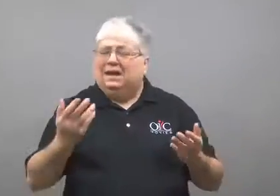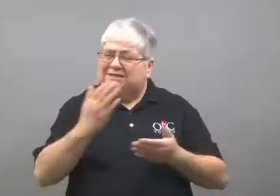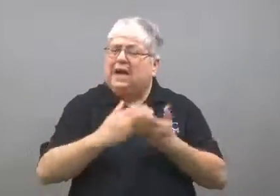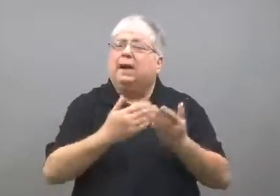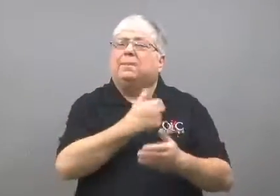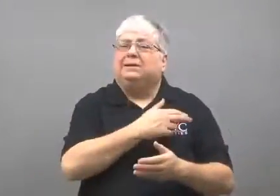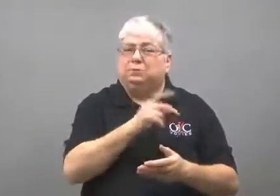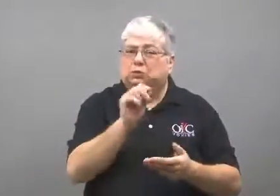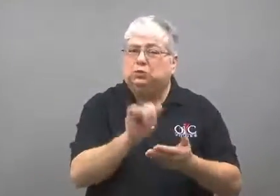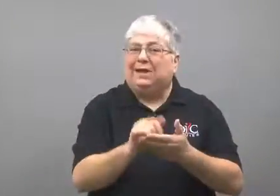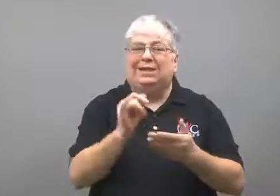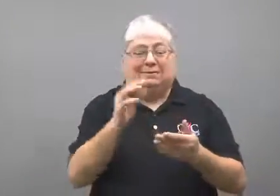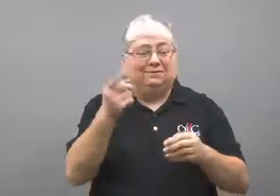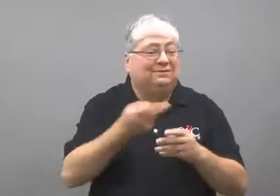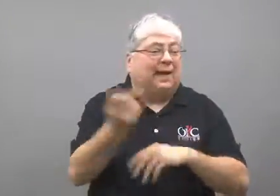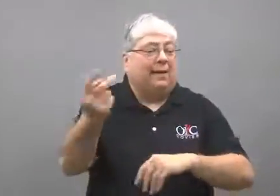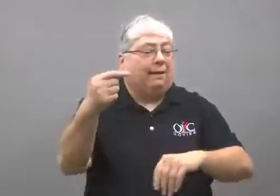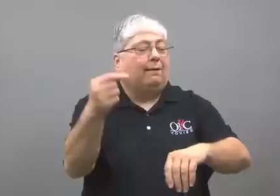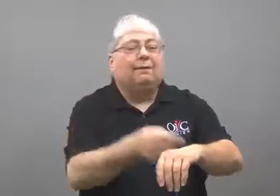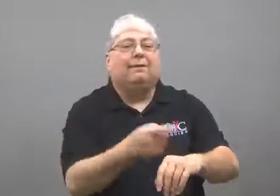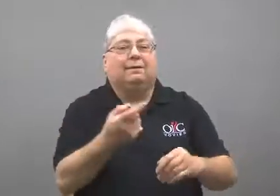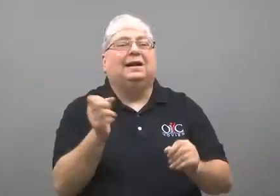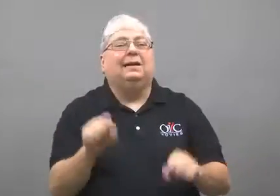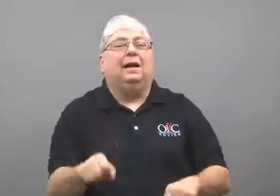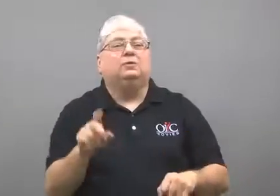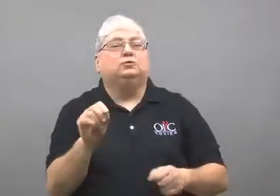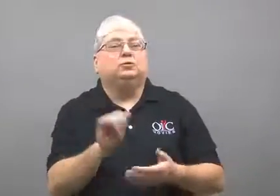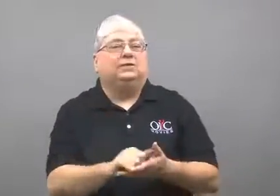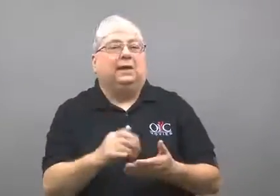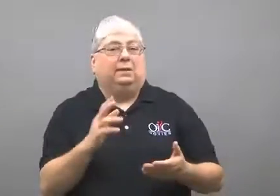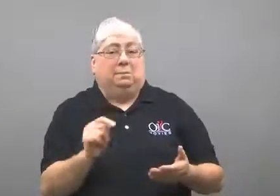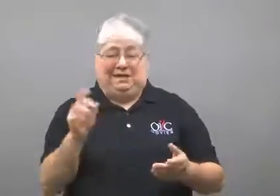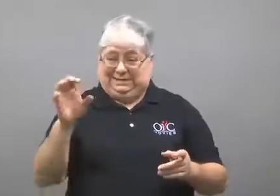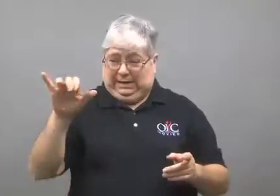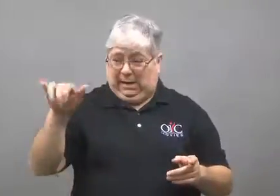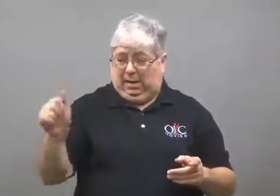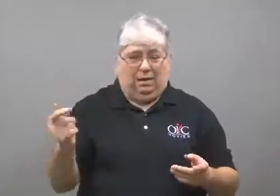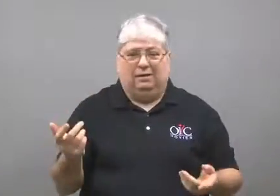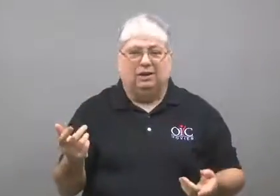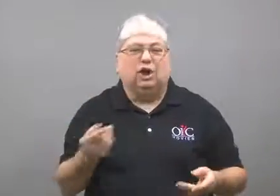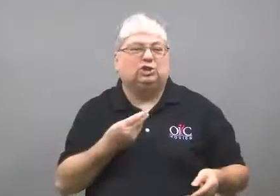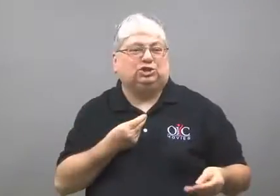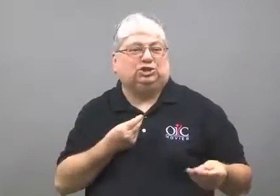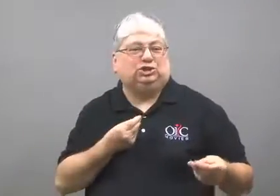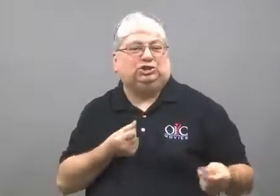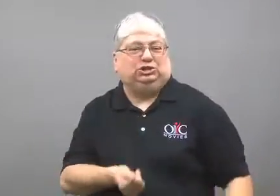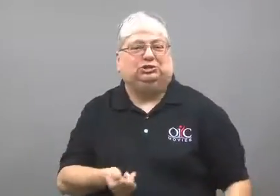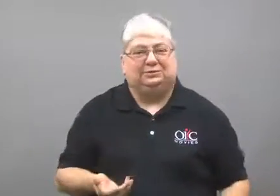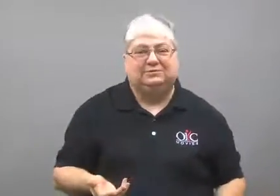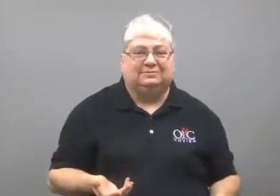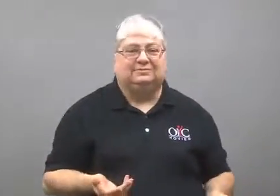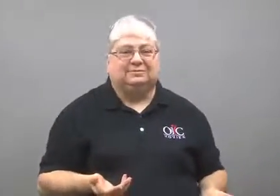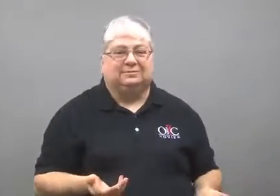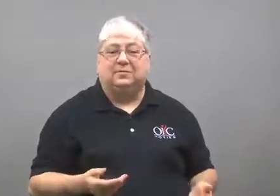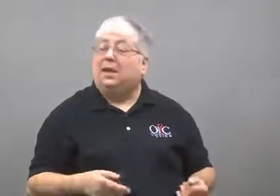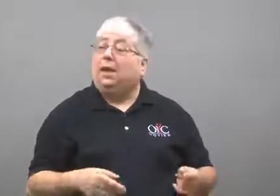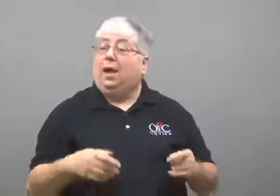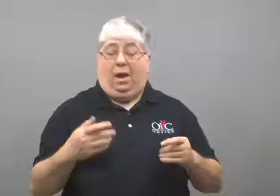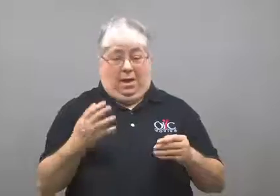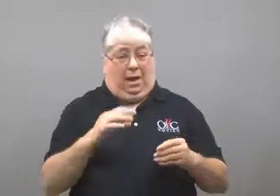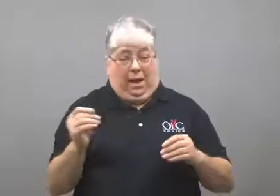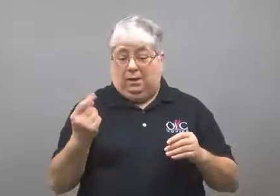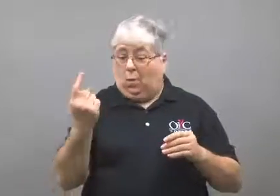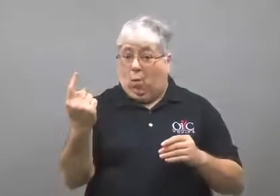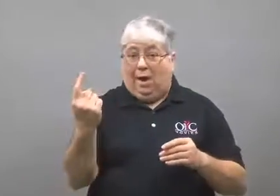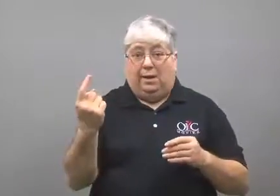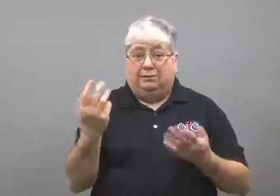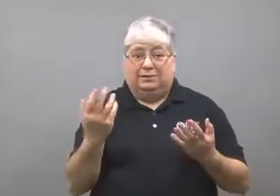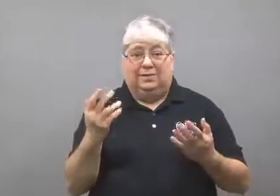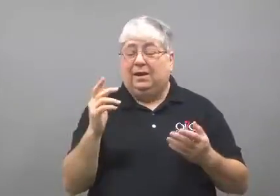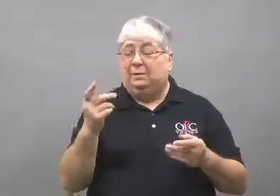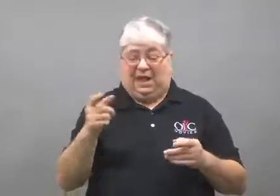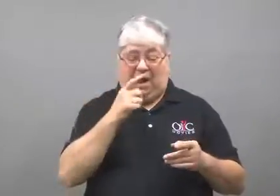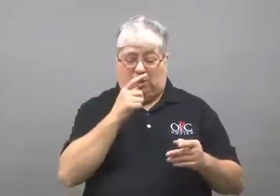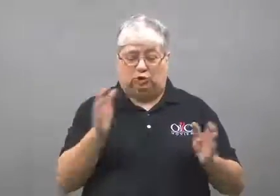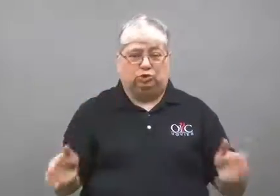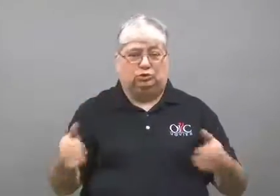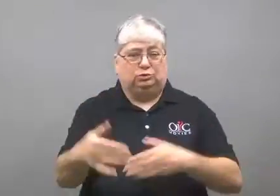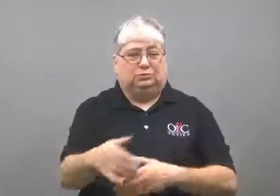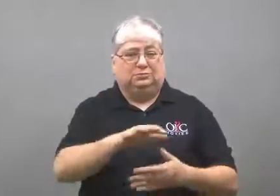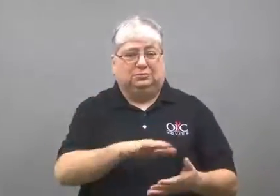It is sometimes medically indicated if IVs don't work,